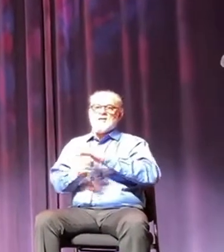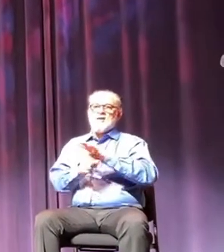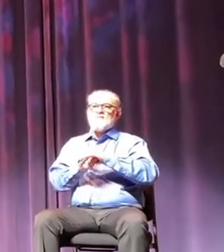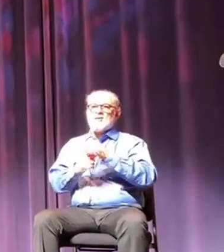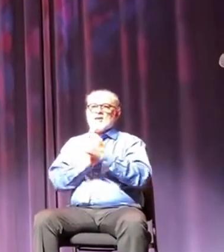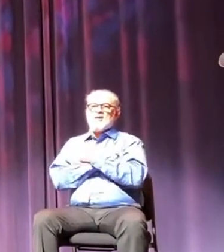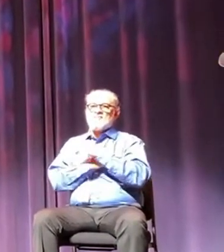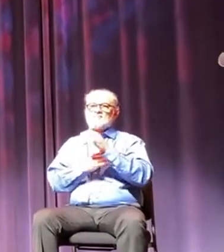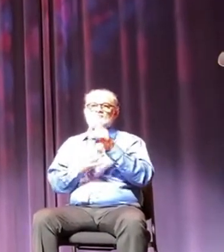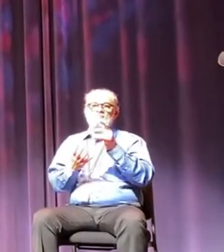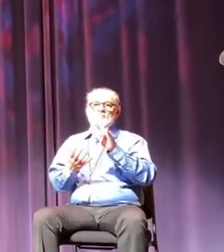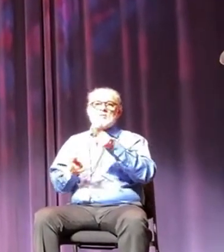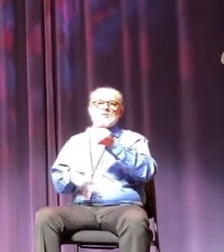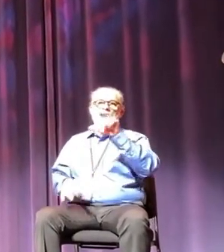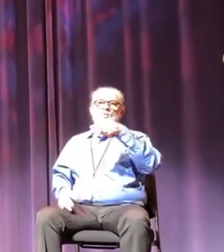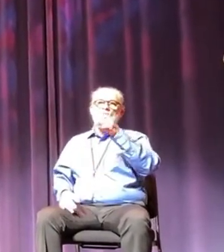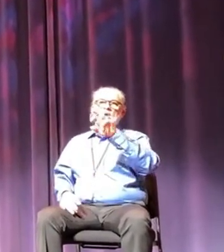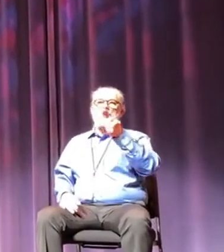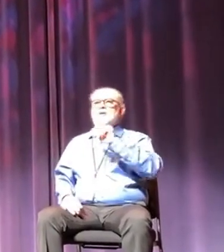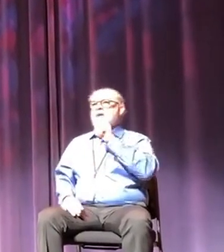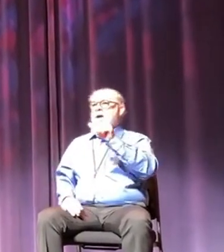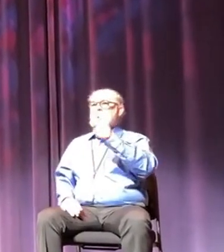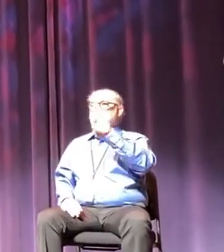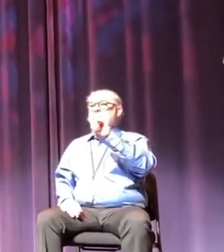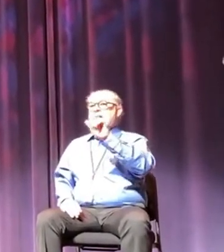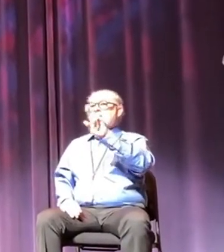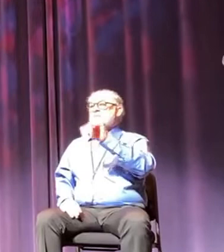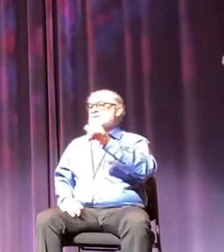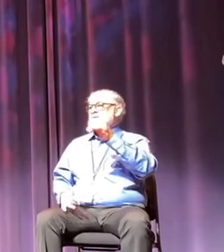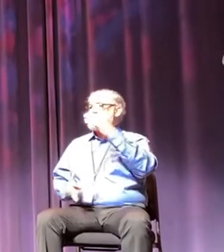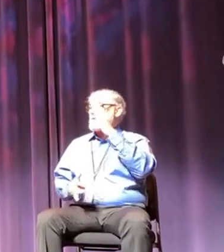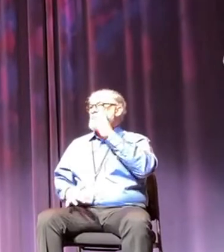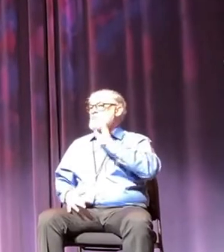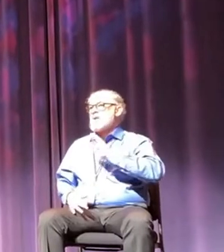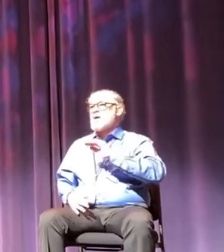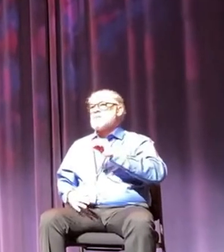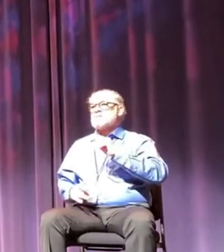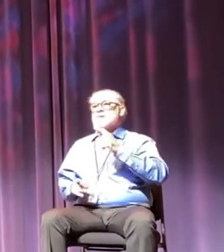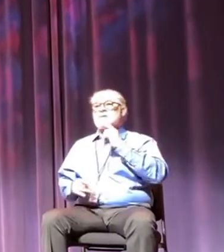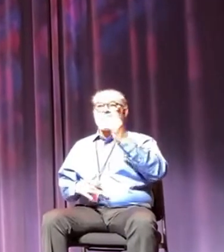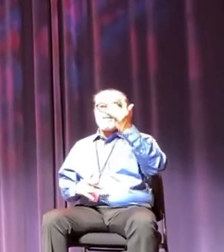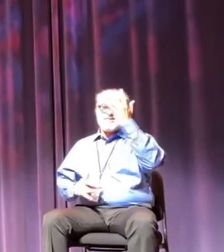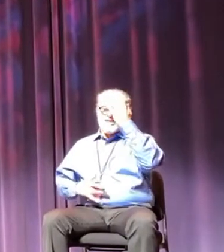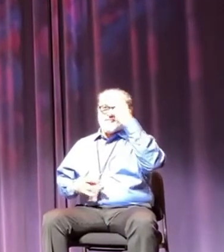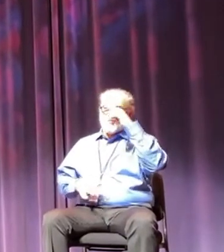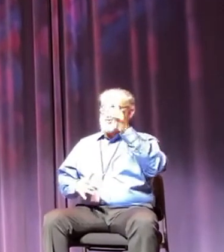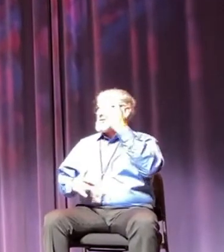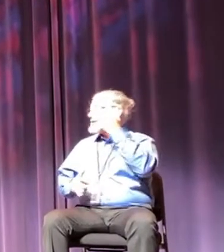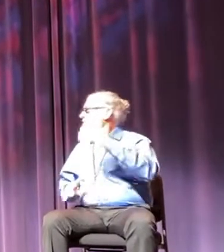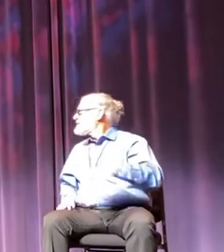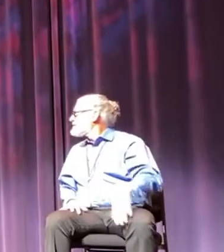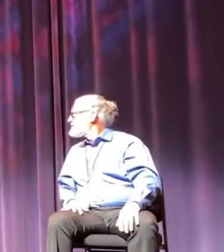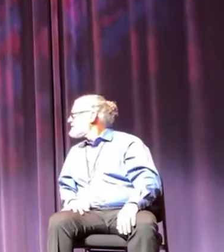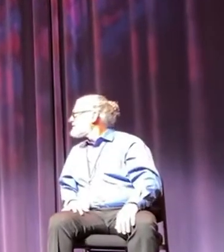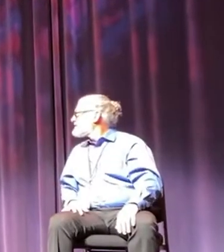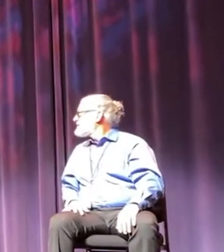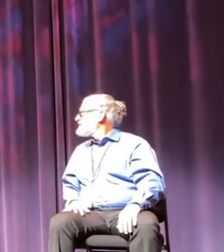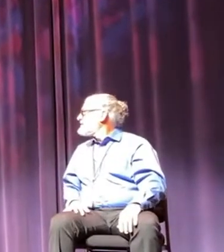So this is a queer, non-binary sick brown poem and it's entitled Sick 4 Sick. [Audience] Aww!